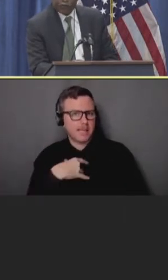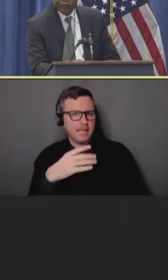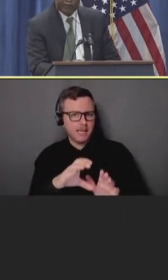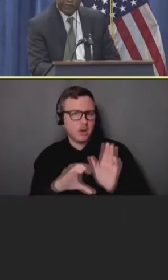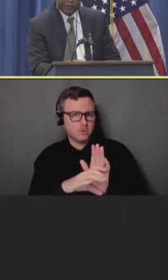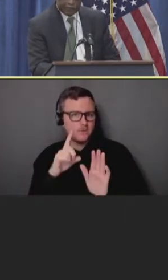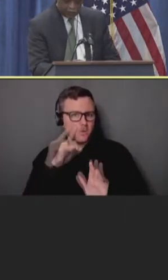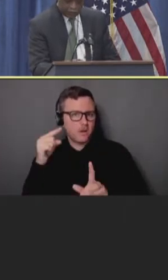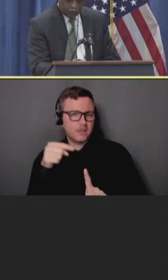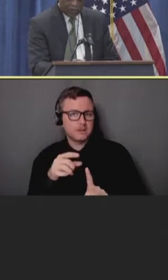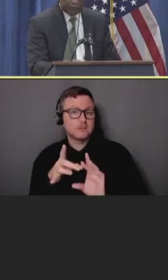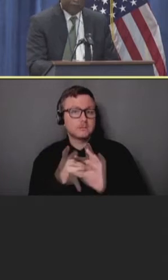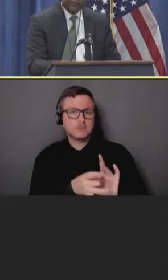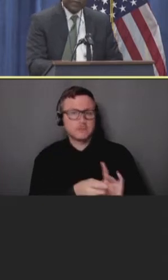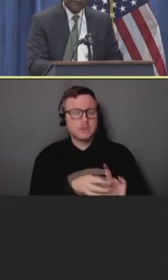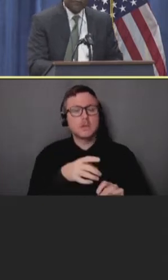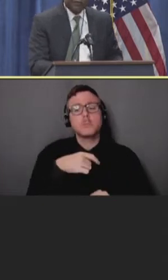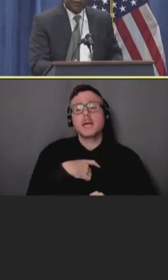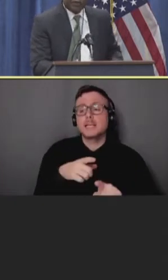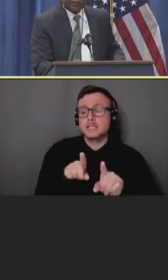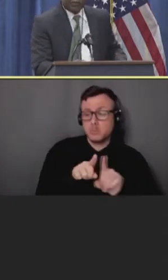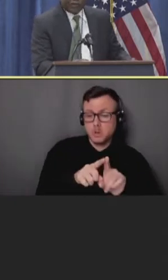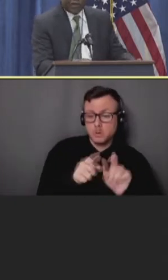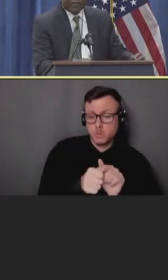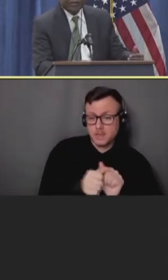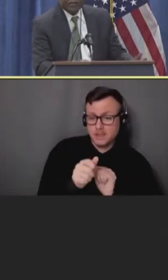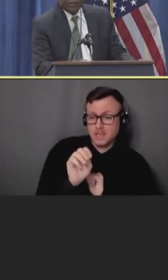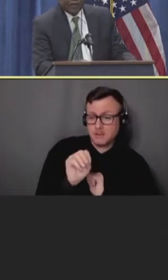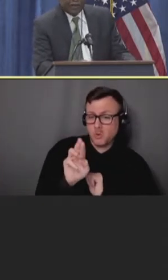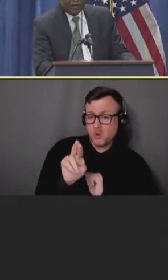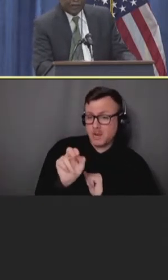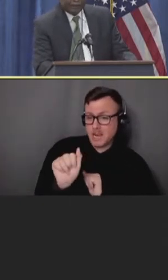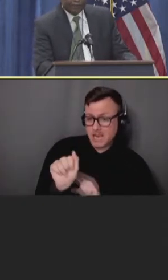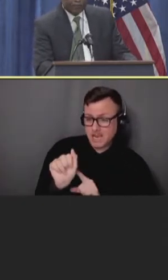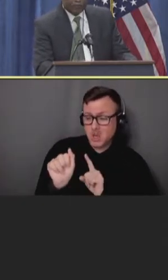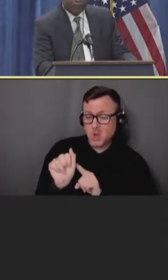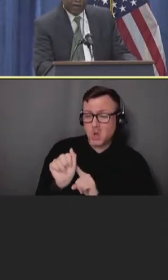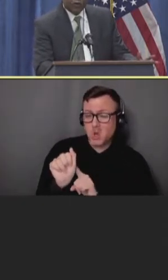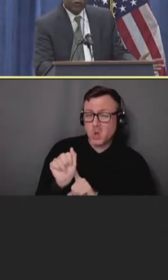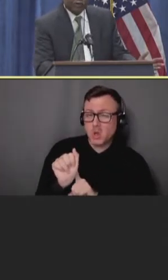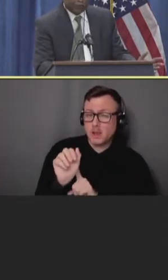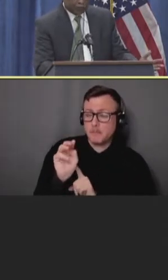Fortunately similar to what we've seen with our mRNA myocarditis,